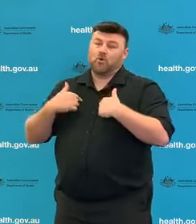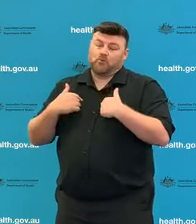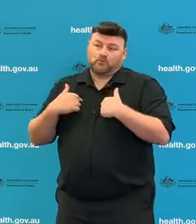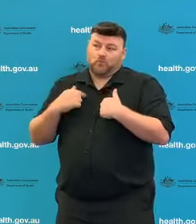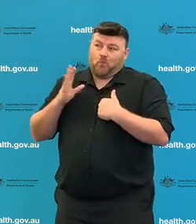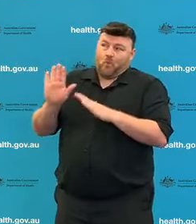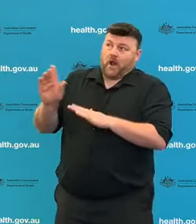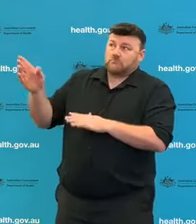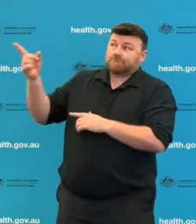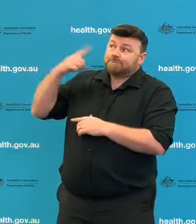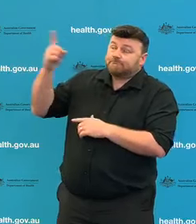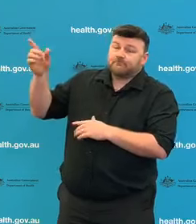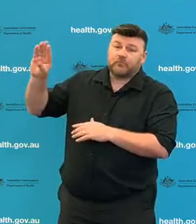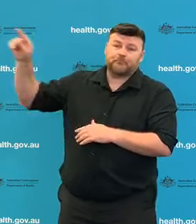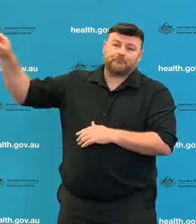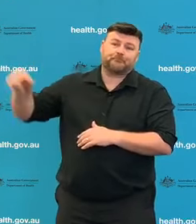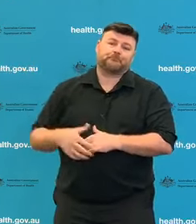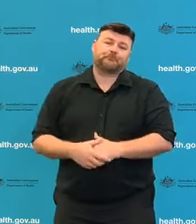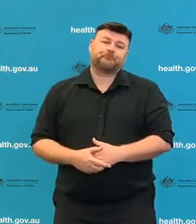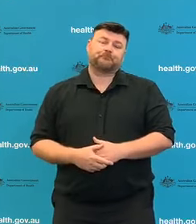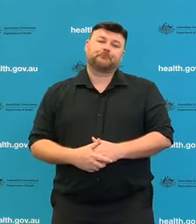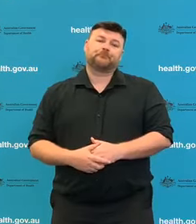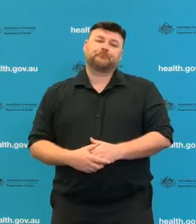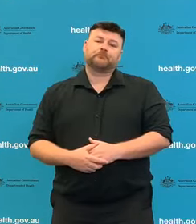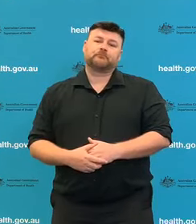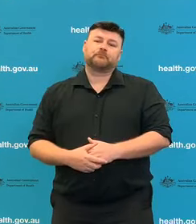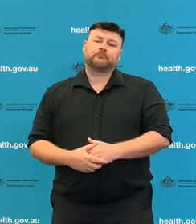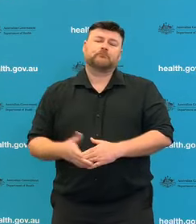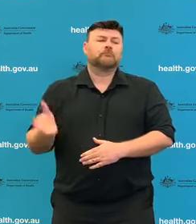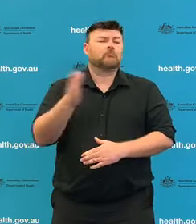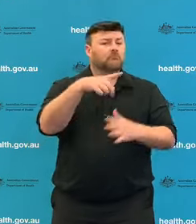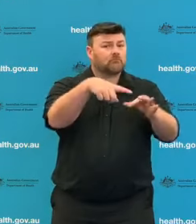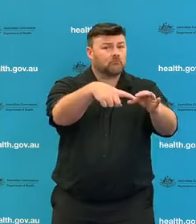Thanks Tamsin. And Kate. Katie, sorry. Katie.